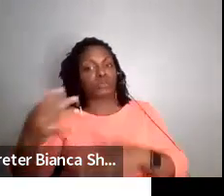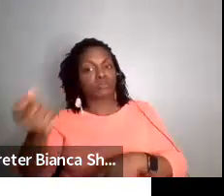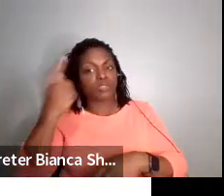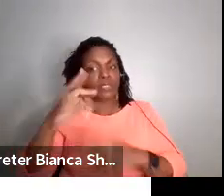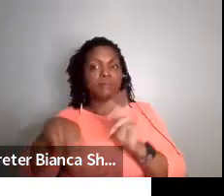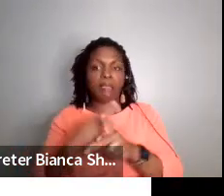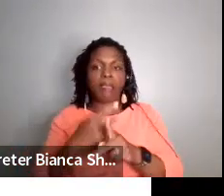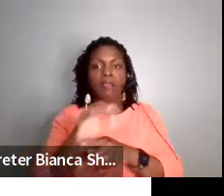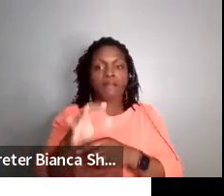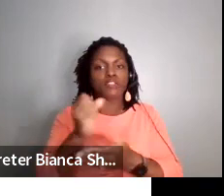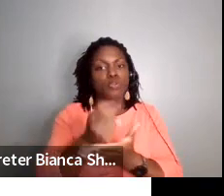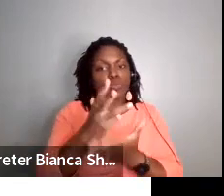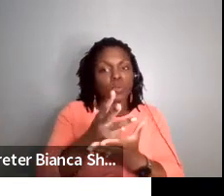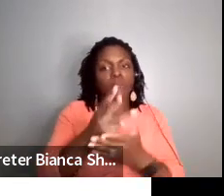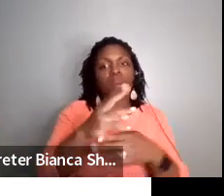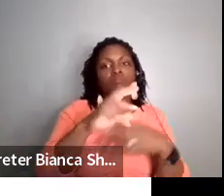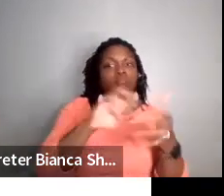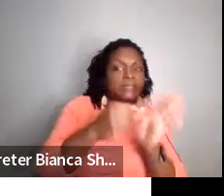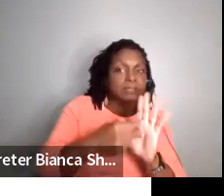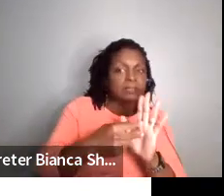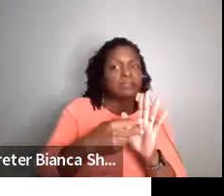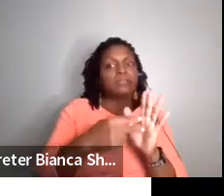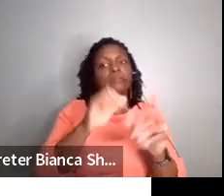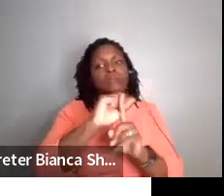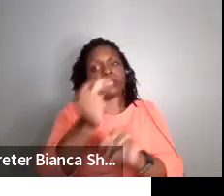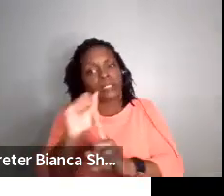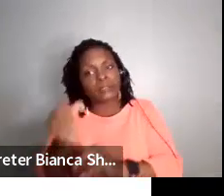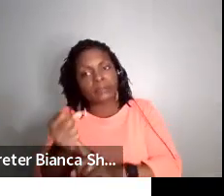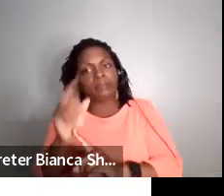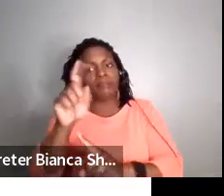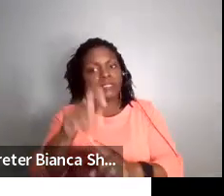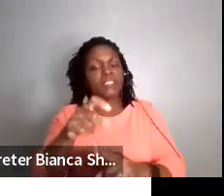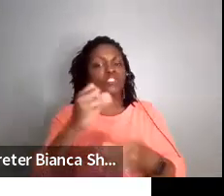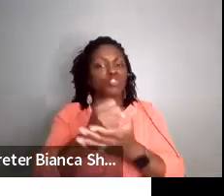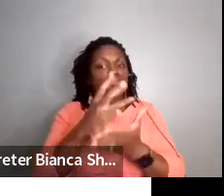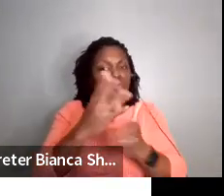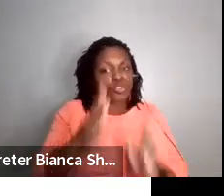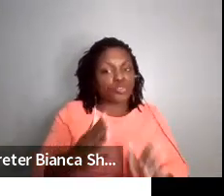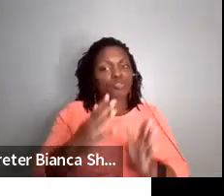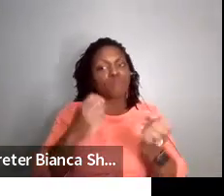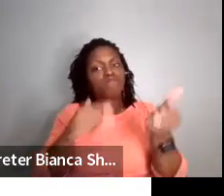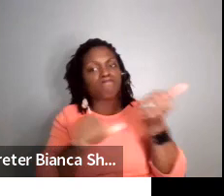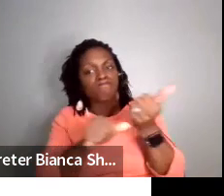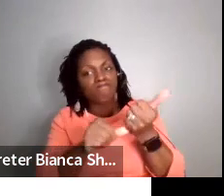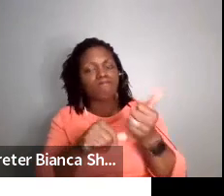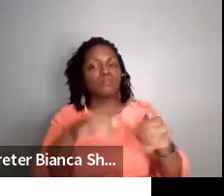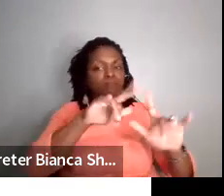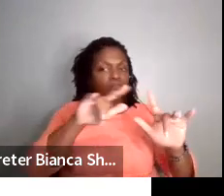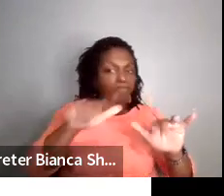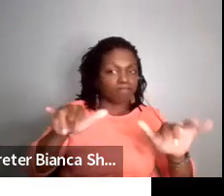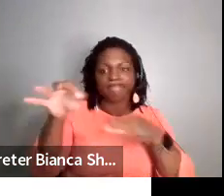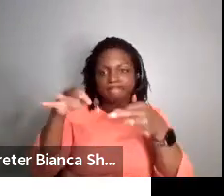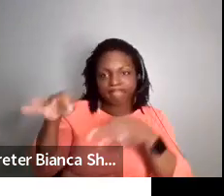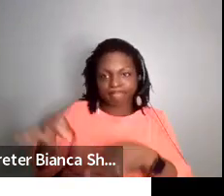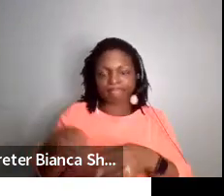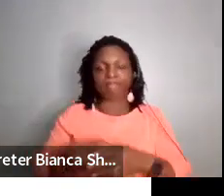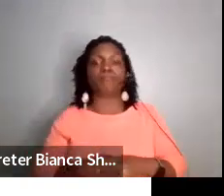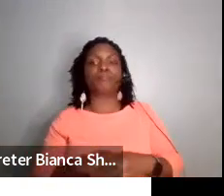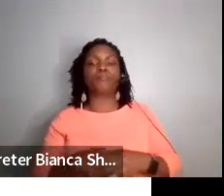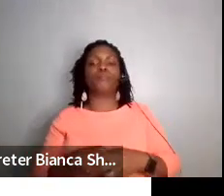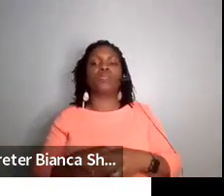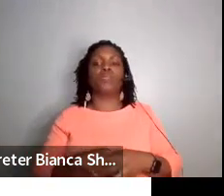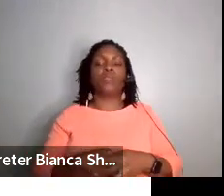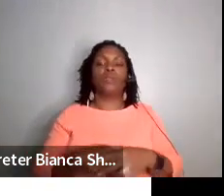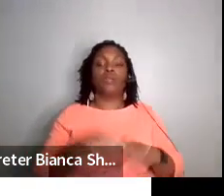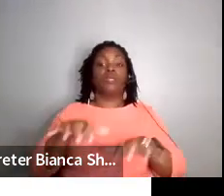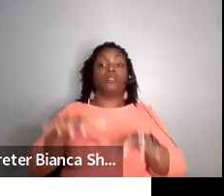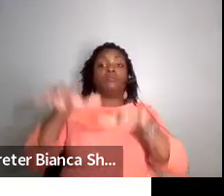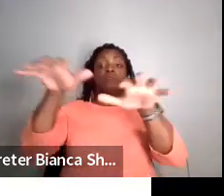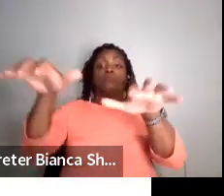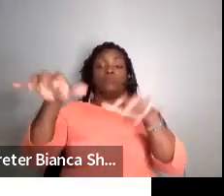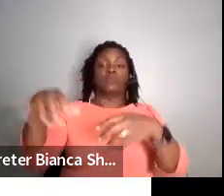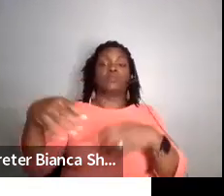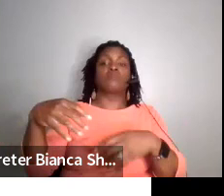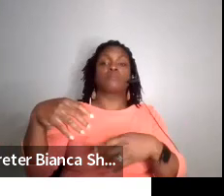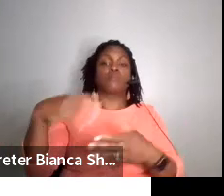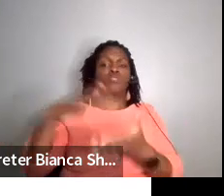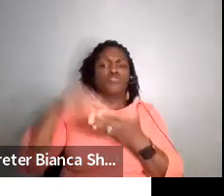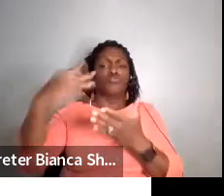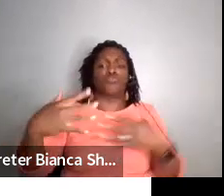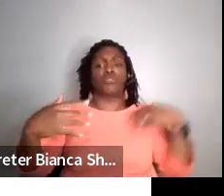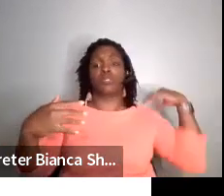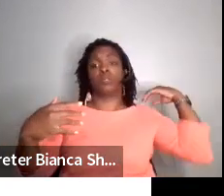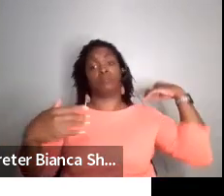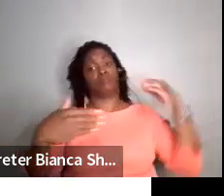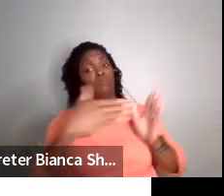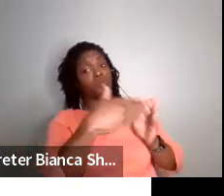First, you know, and they really of the room was a student sitting in a corner, who was just to themselves.